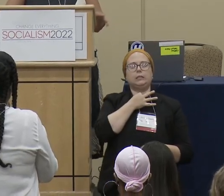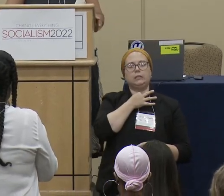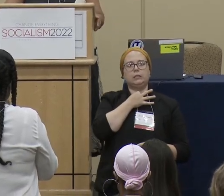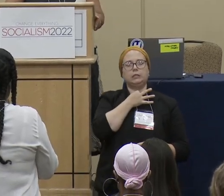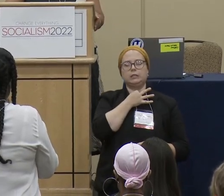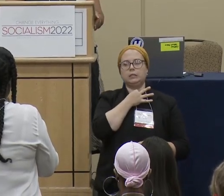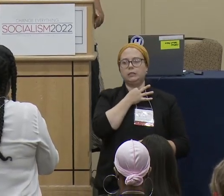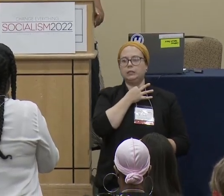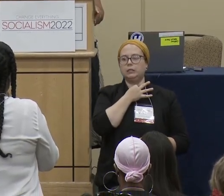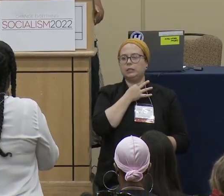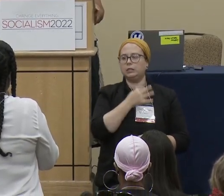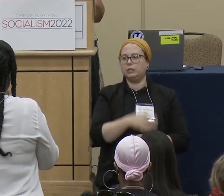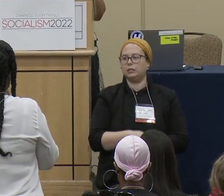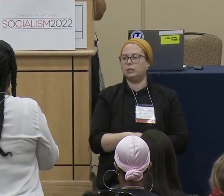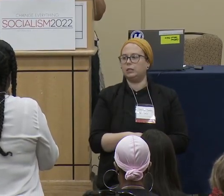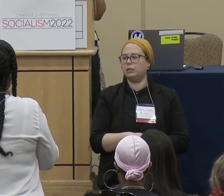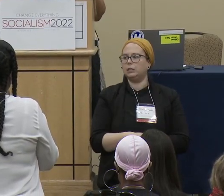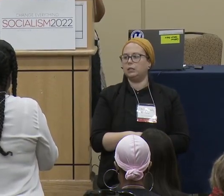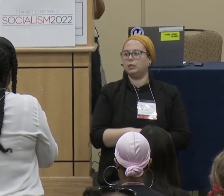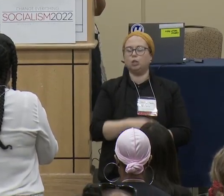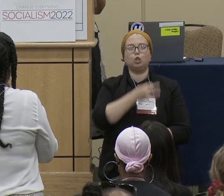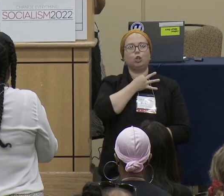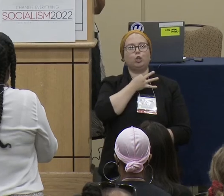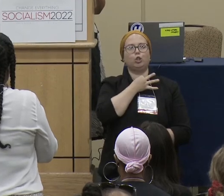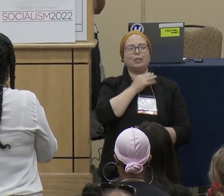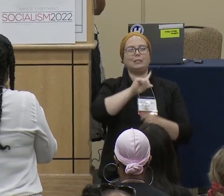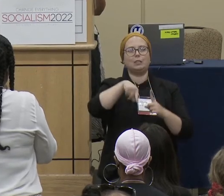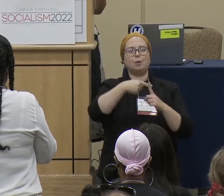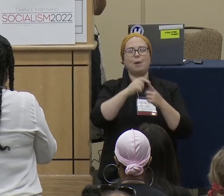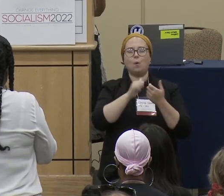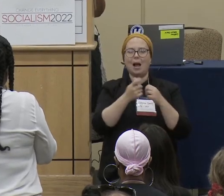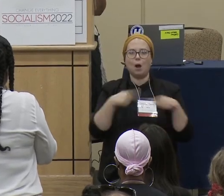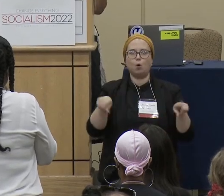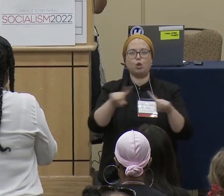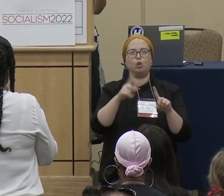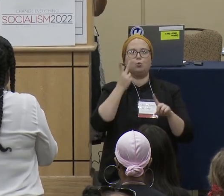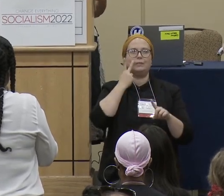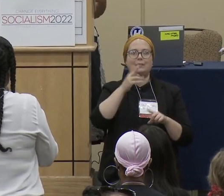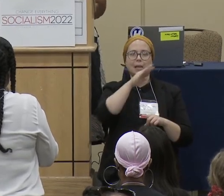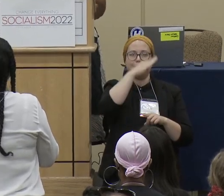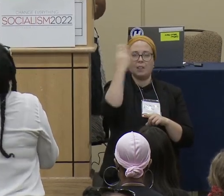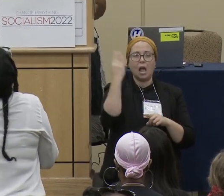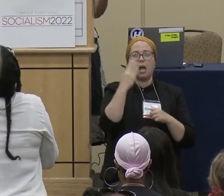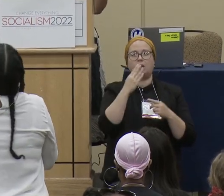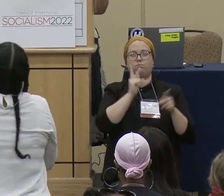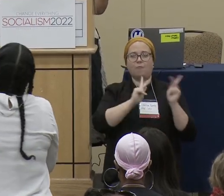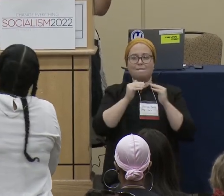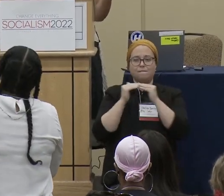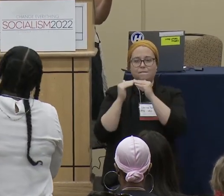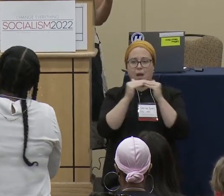from my benefit, I'm curious -- duly noted, but I'm curious how